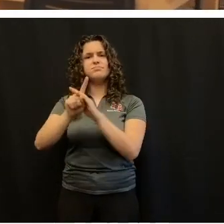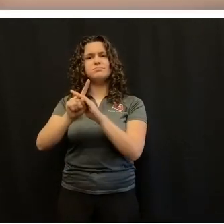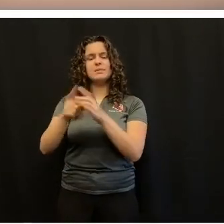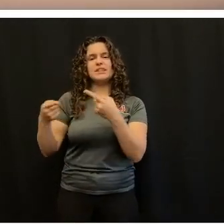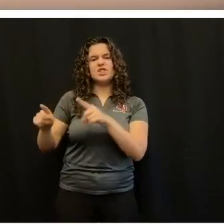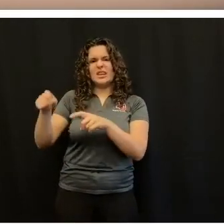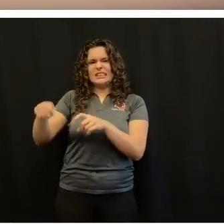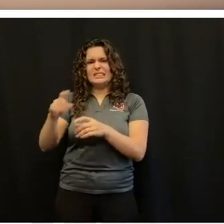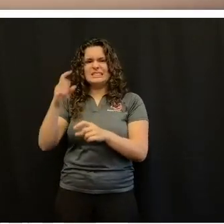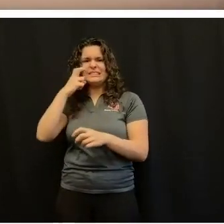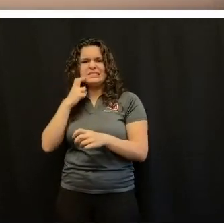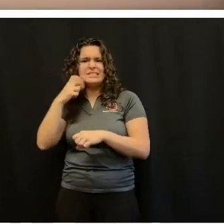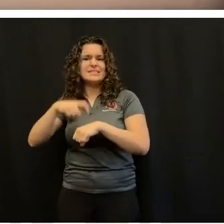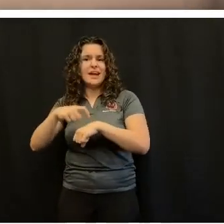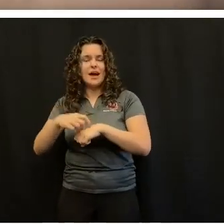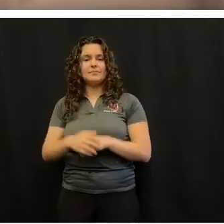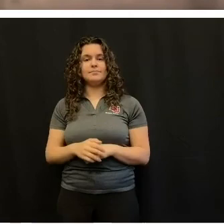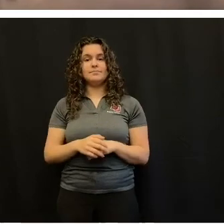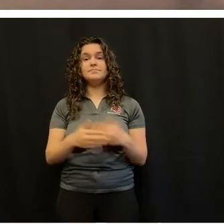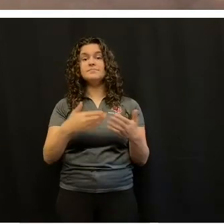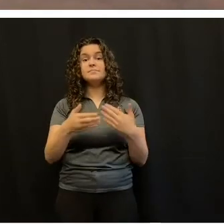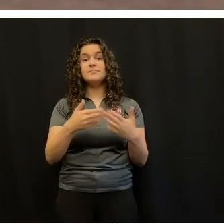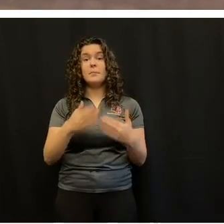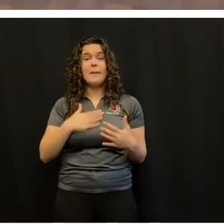[Landon] I want to turn my passion for helping others into action.